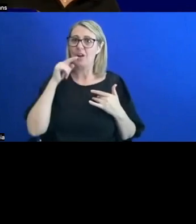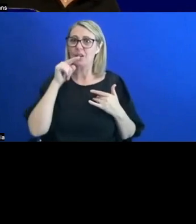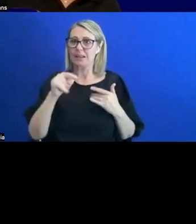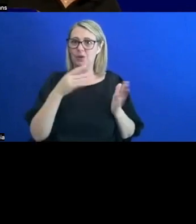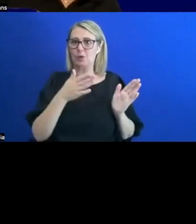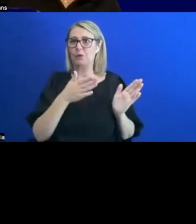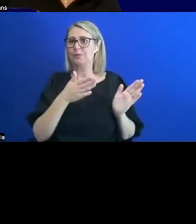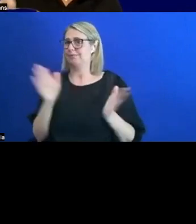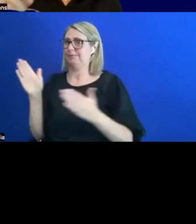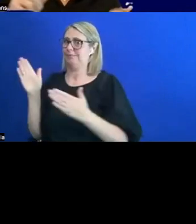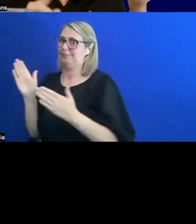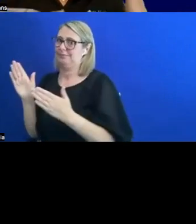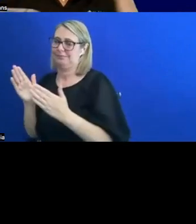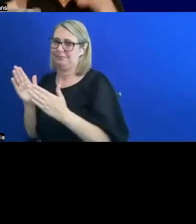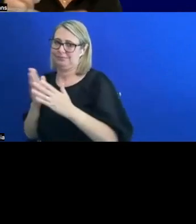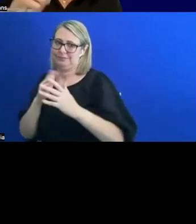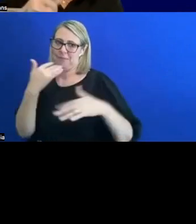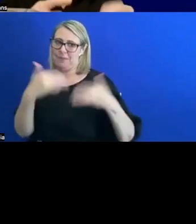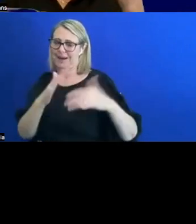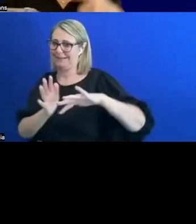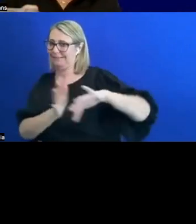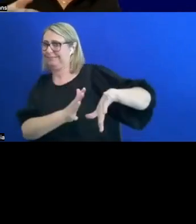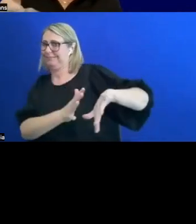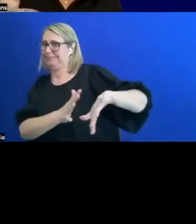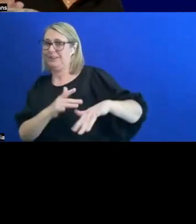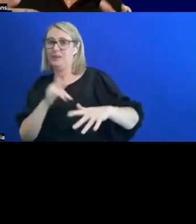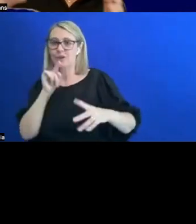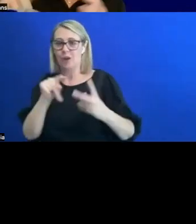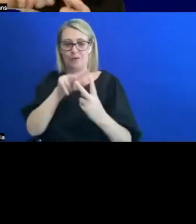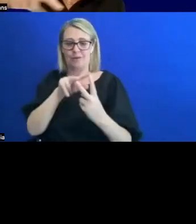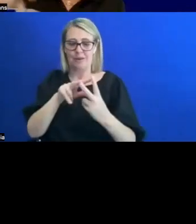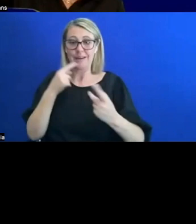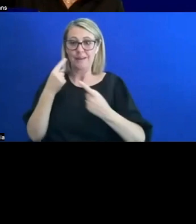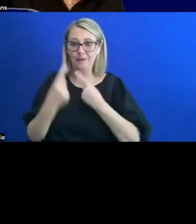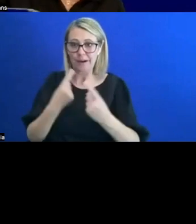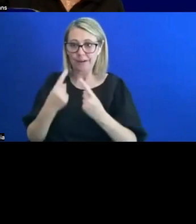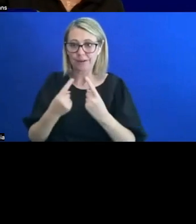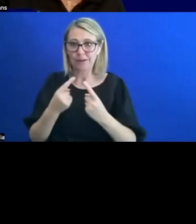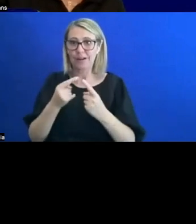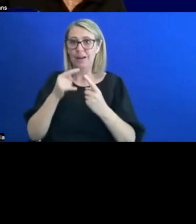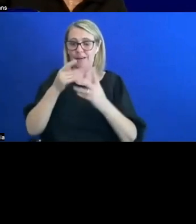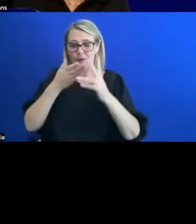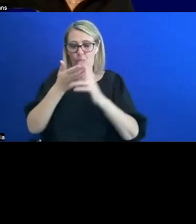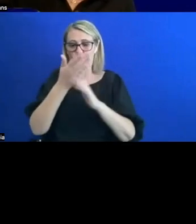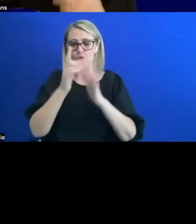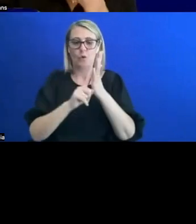from pain. Both those pieces of information have passed through the limbic system to the